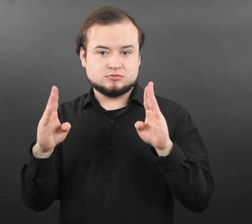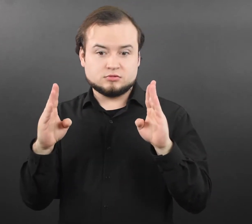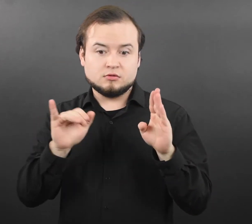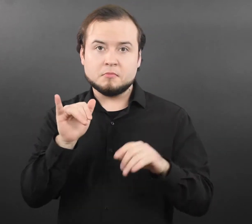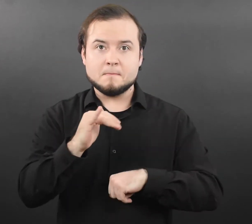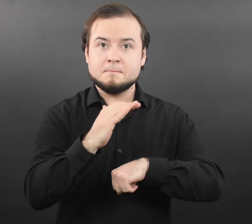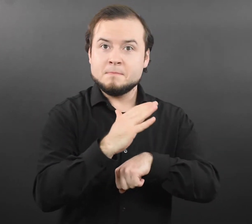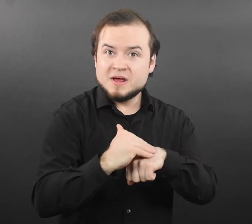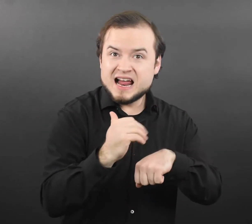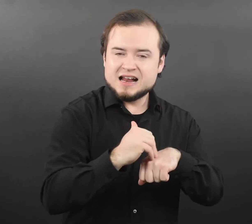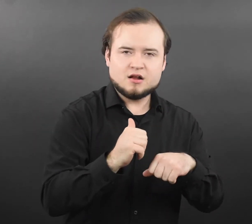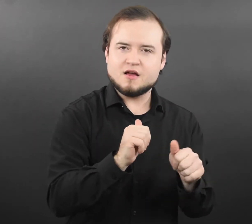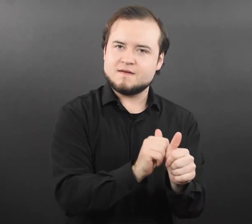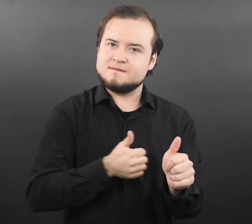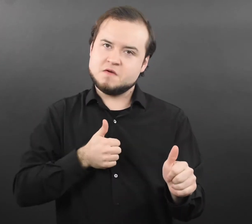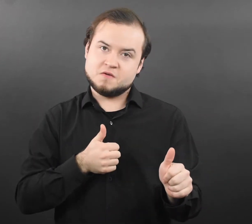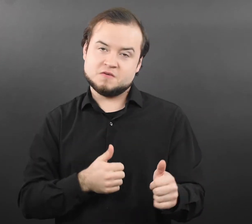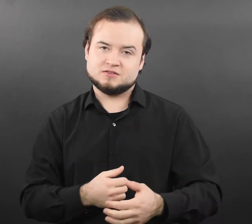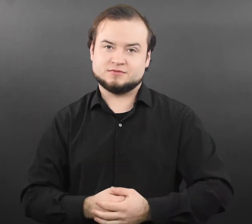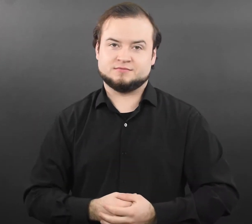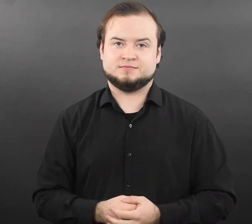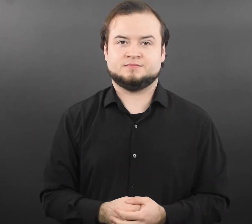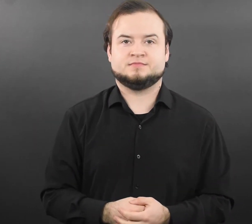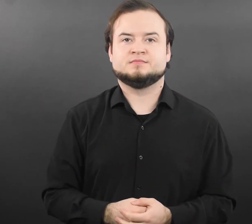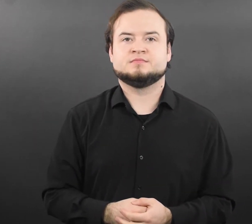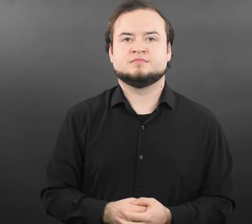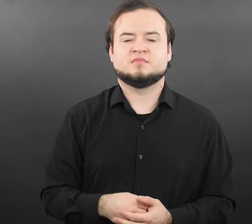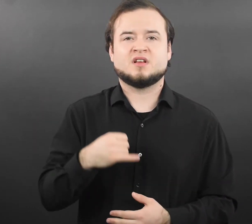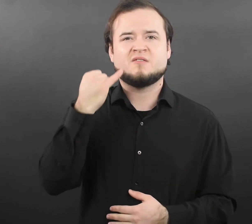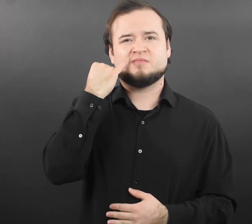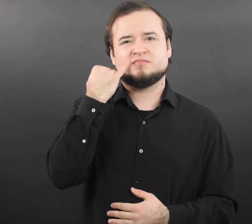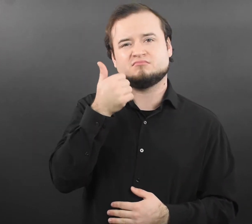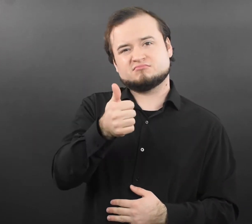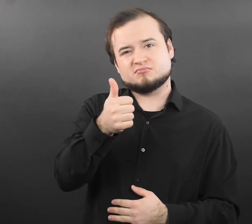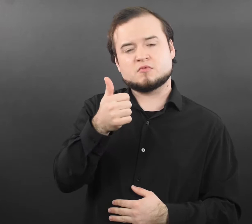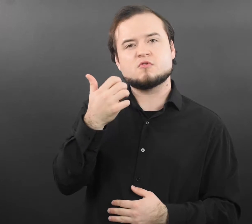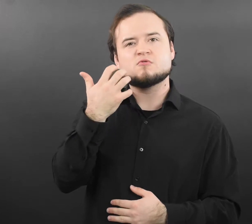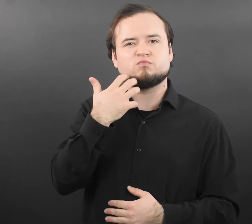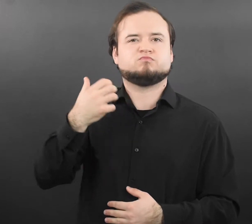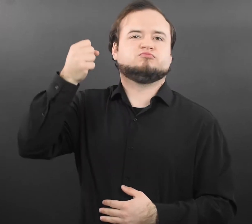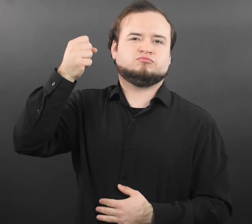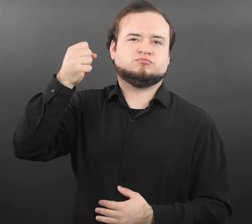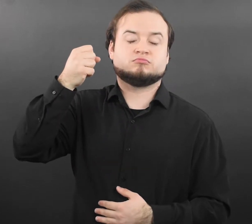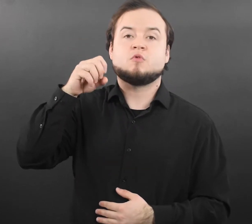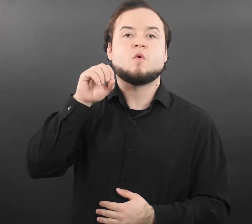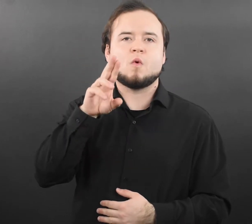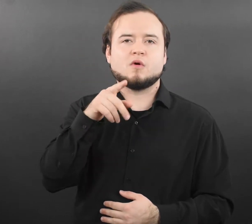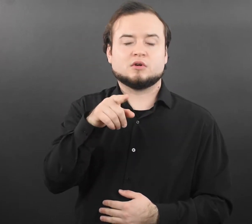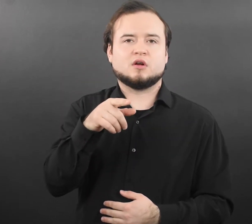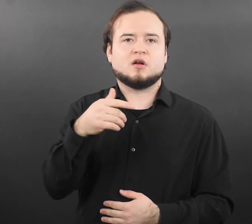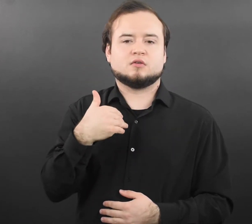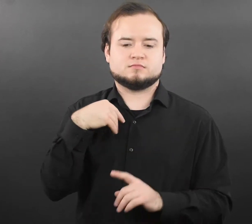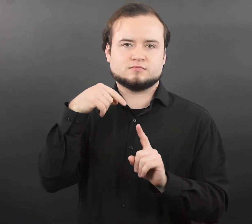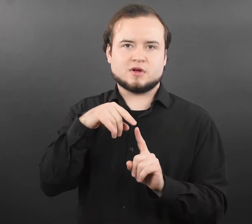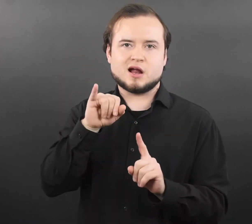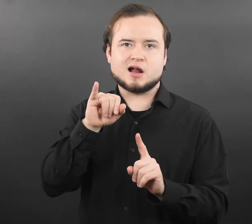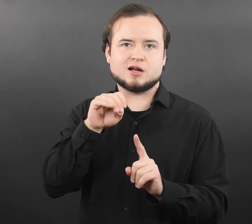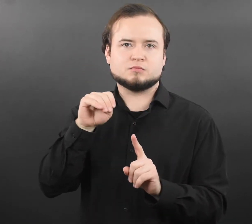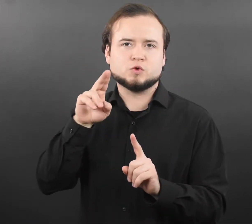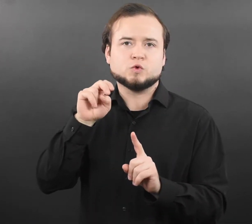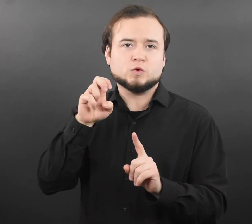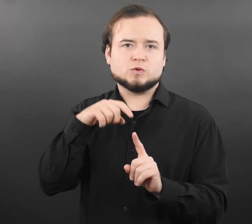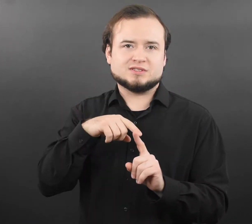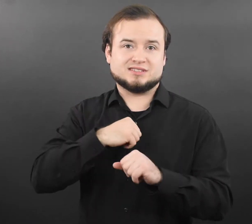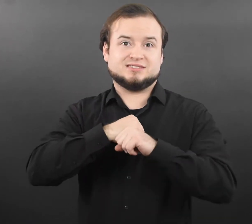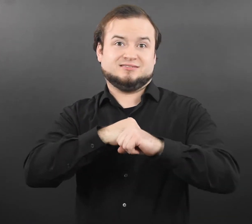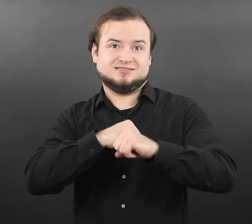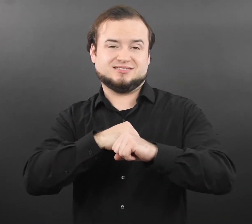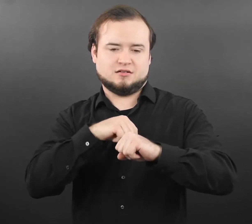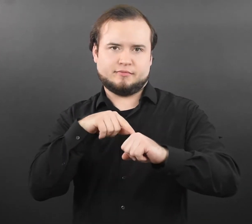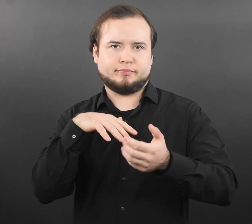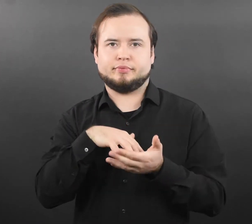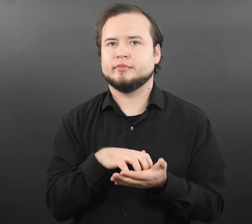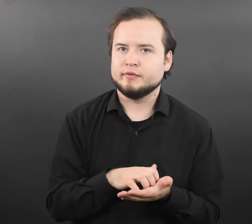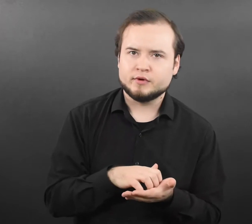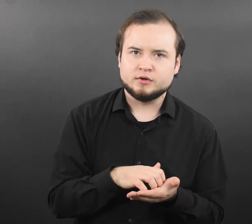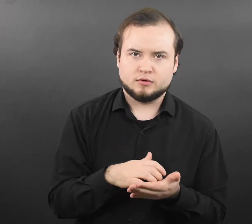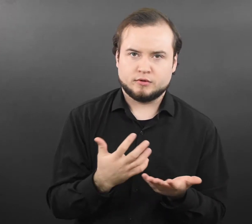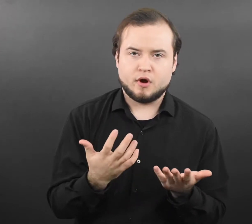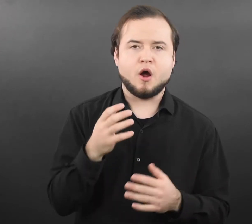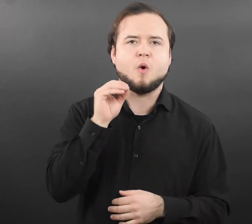• If you are older, have a weakened immune system, or have certain medical conditions,